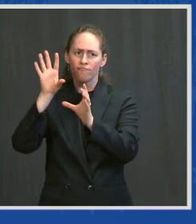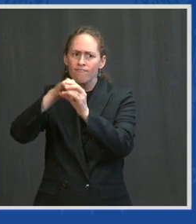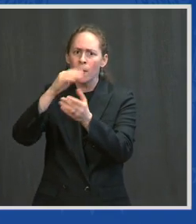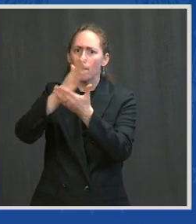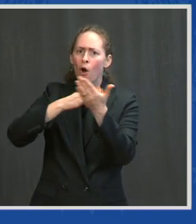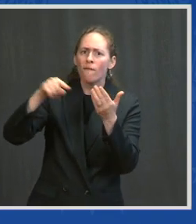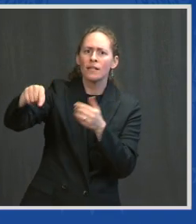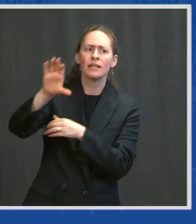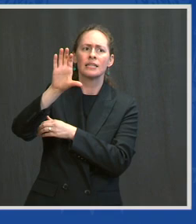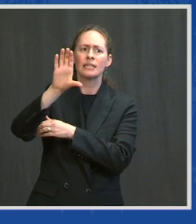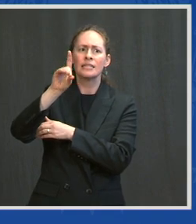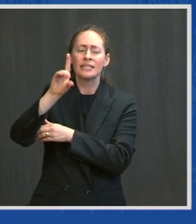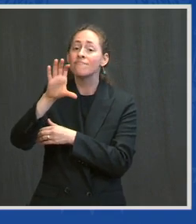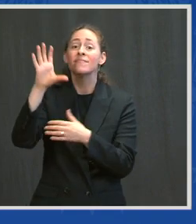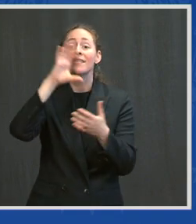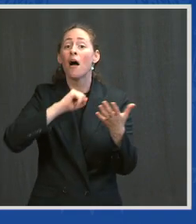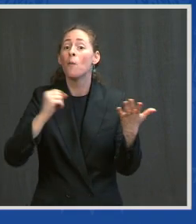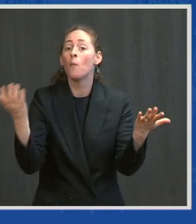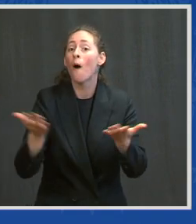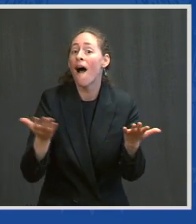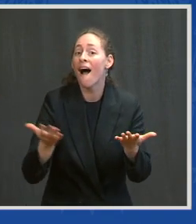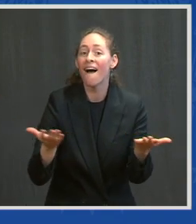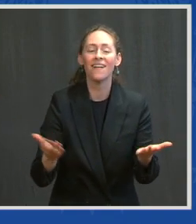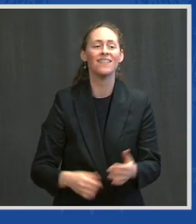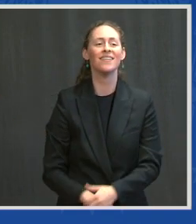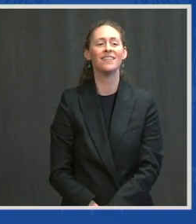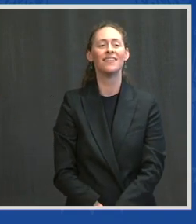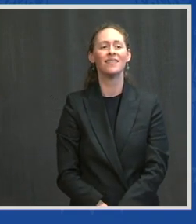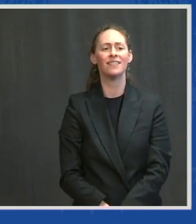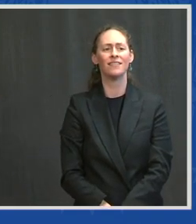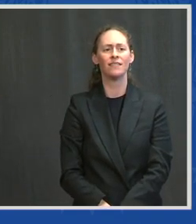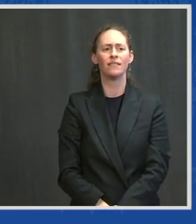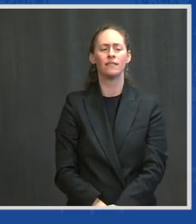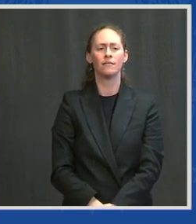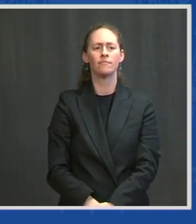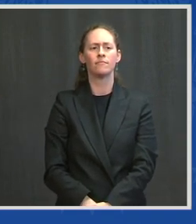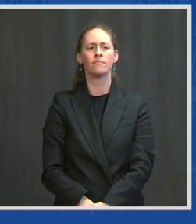Guess what? Why should they not be able to study gun violence and what causes it?